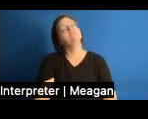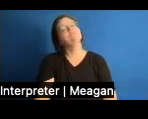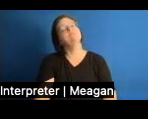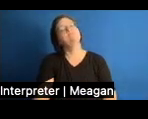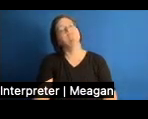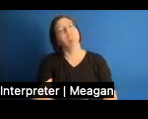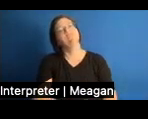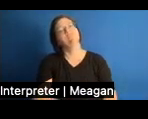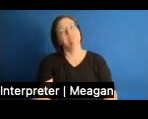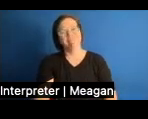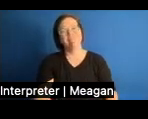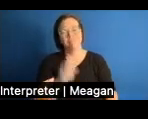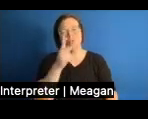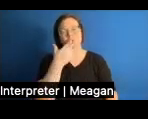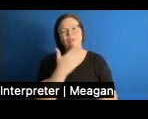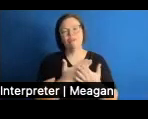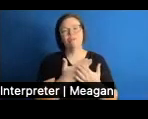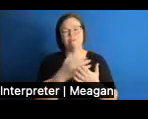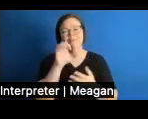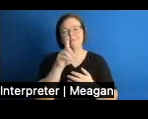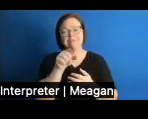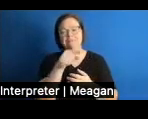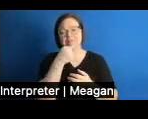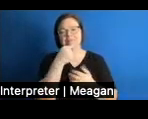Okay, good. Yeah, C.D. the organizer says, “please share if you want.” Beautiful.